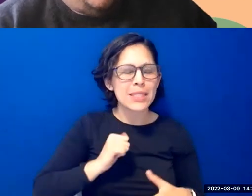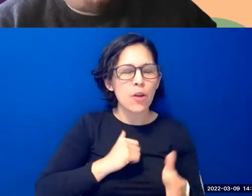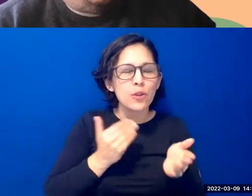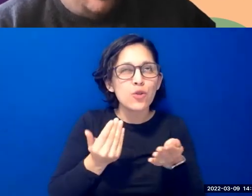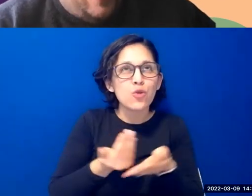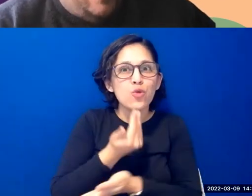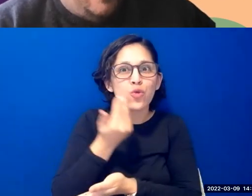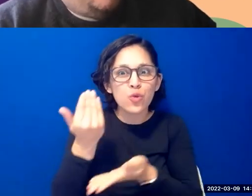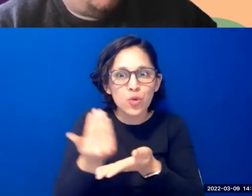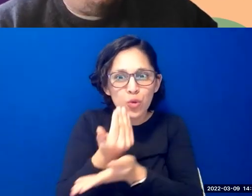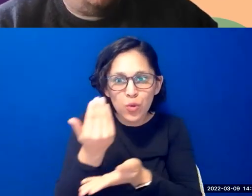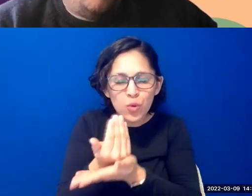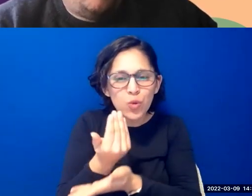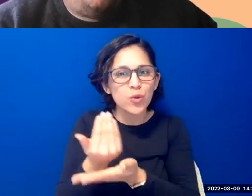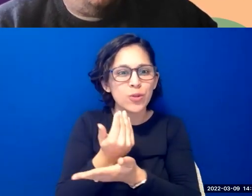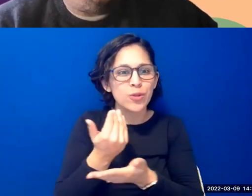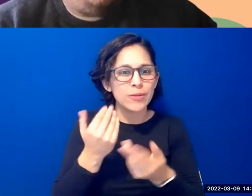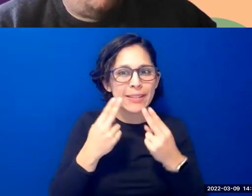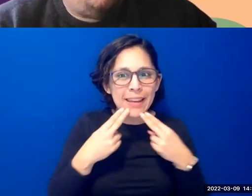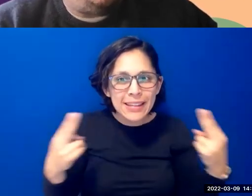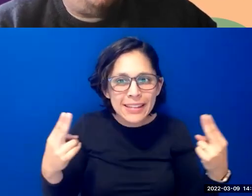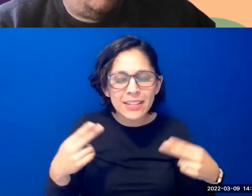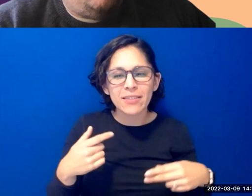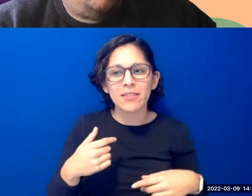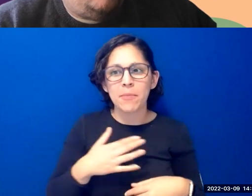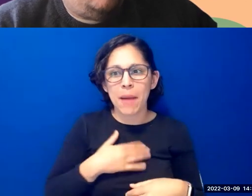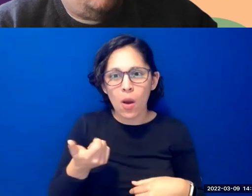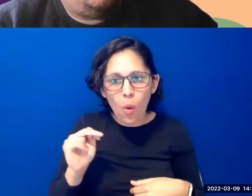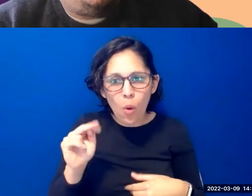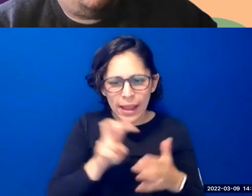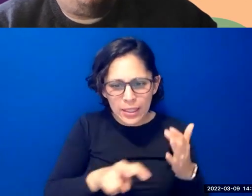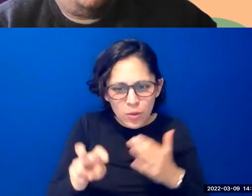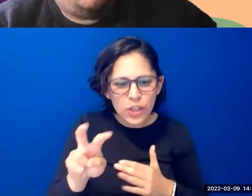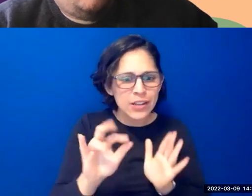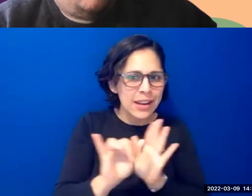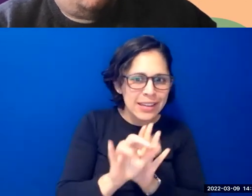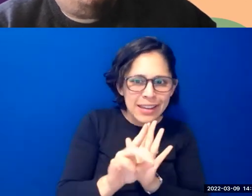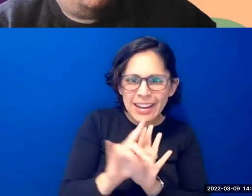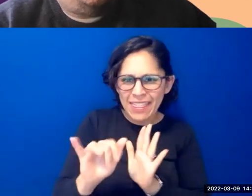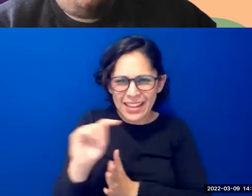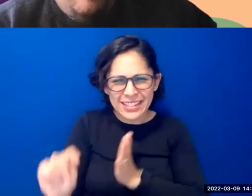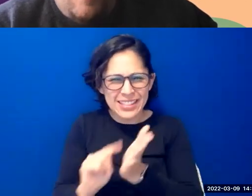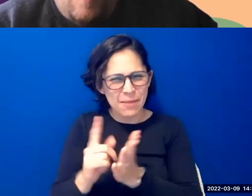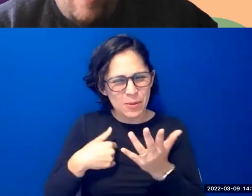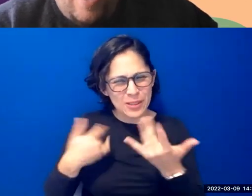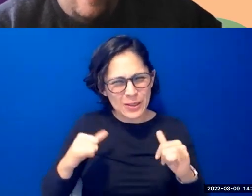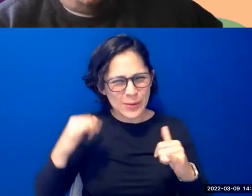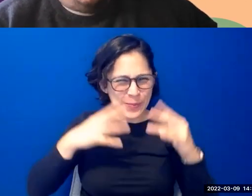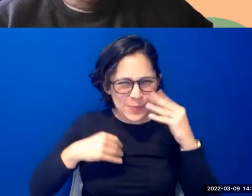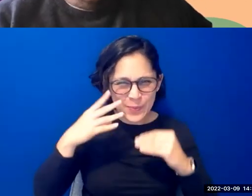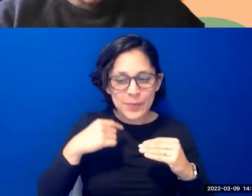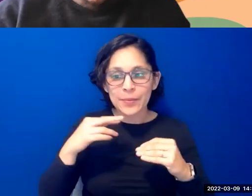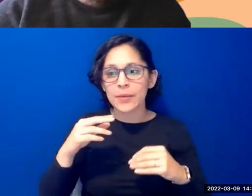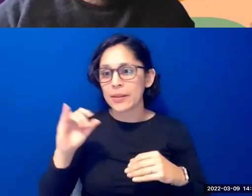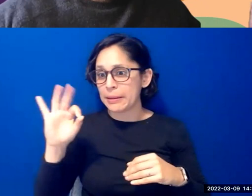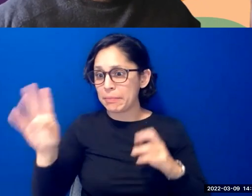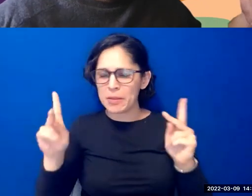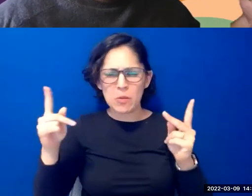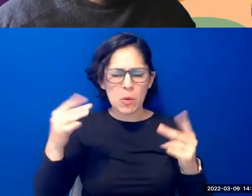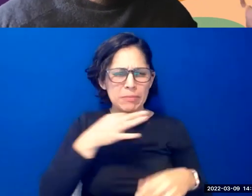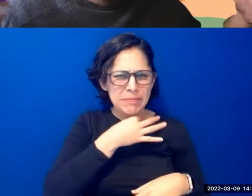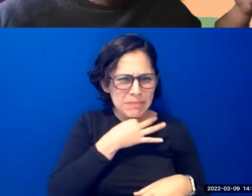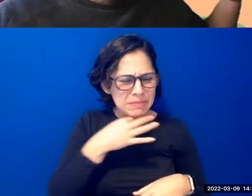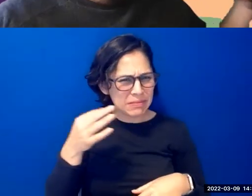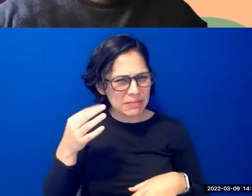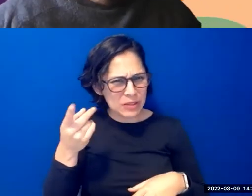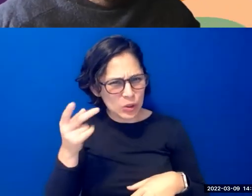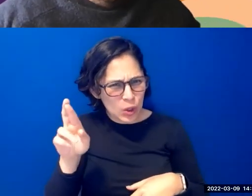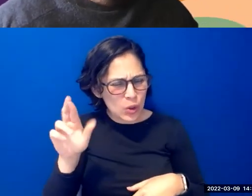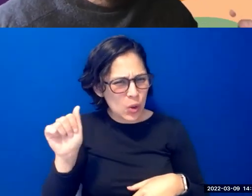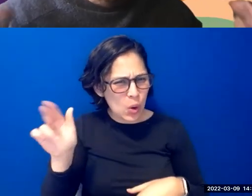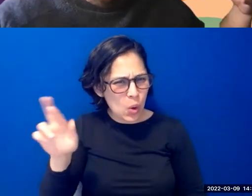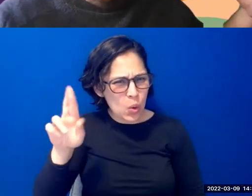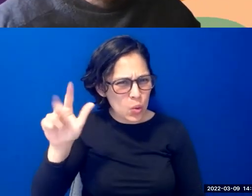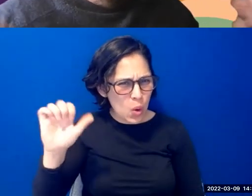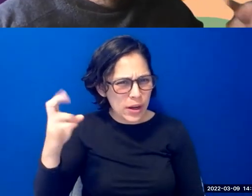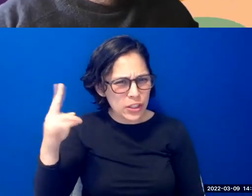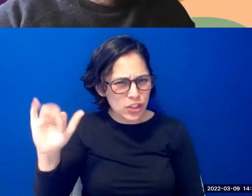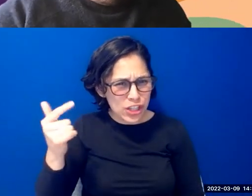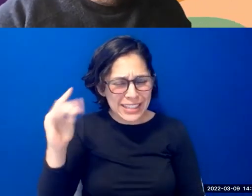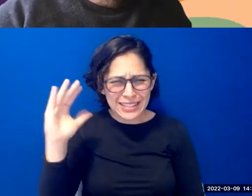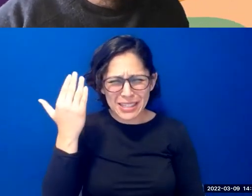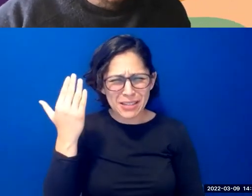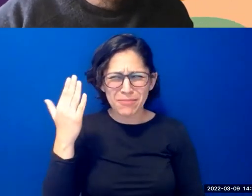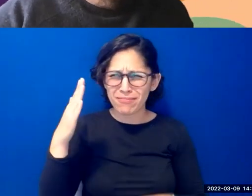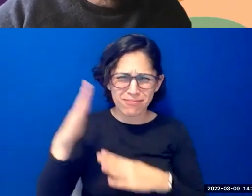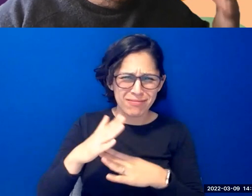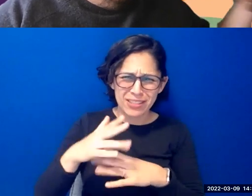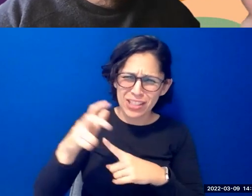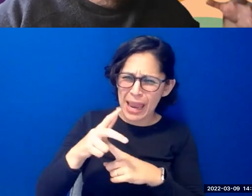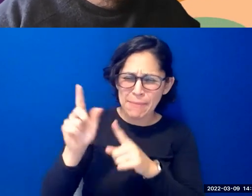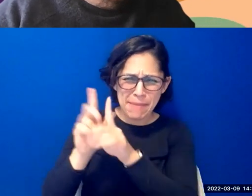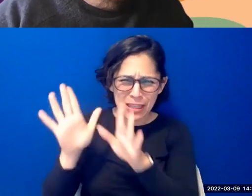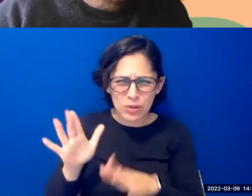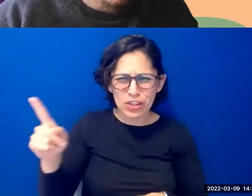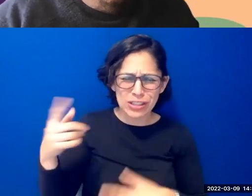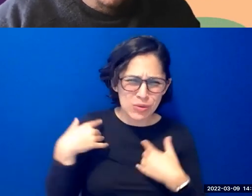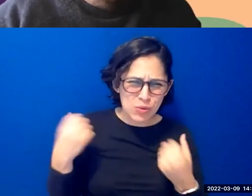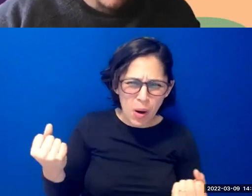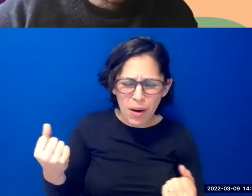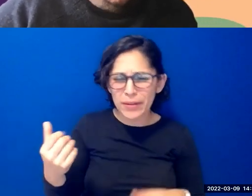Kyle Livie (he/him/his): Like I was so and I was going through my own exploration my own a time, but so if people are wondering if is is Dr Chang that like she seemed like such an incredible mentor and so so strong and powerful and so incredible yes.